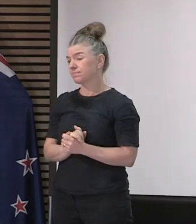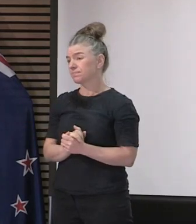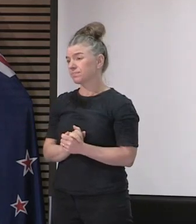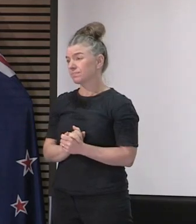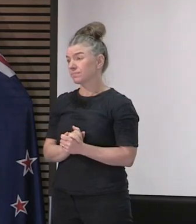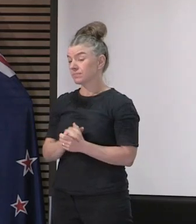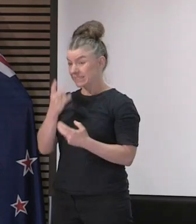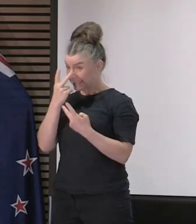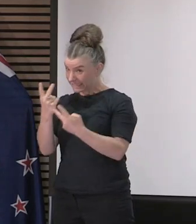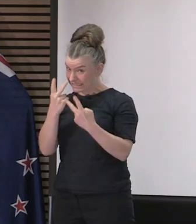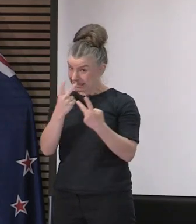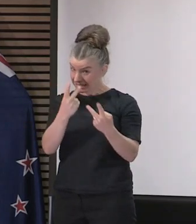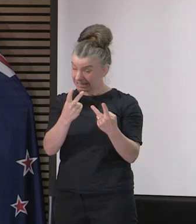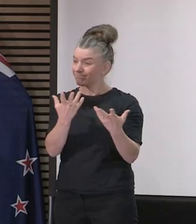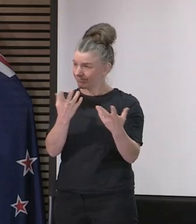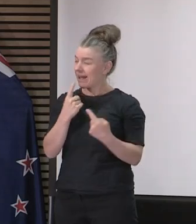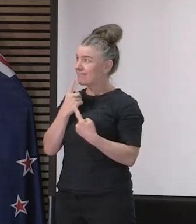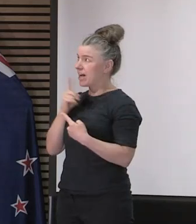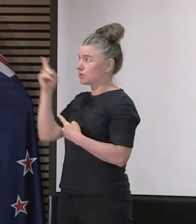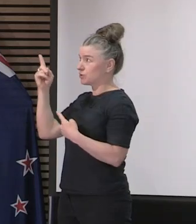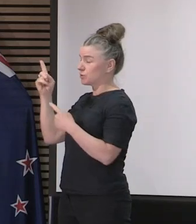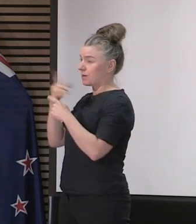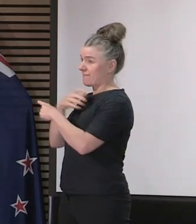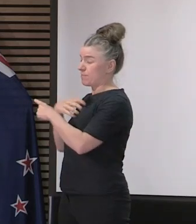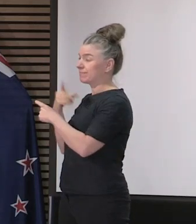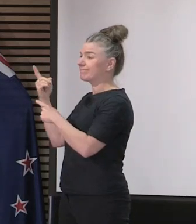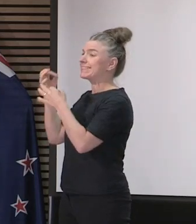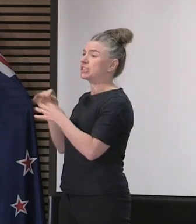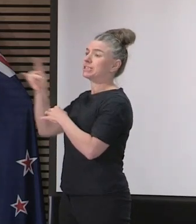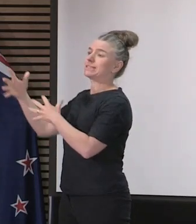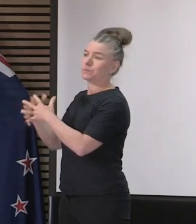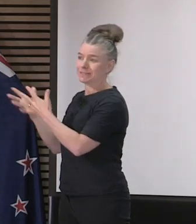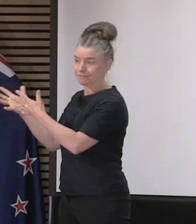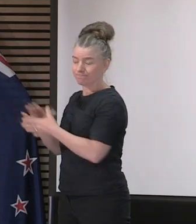could be creating risk and I think that will definitely